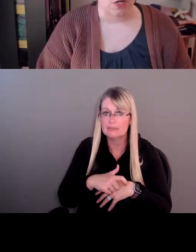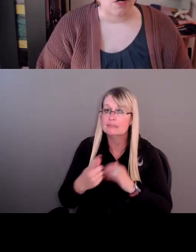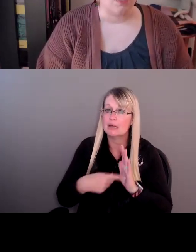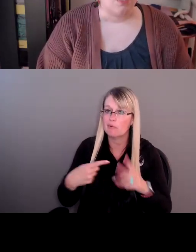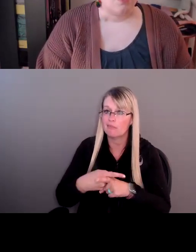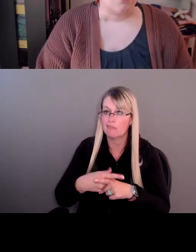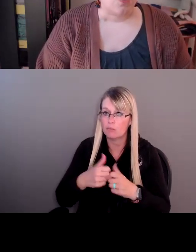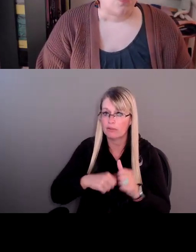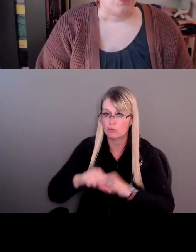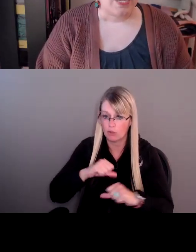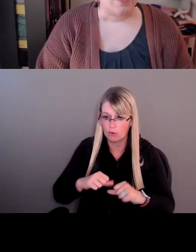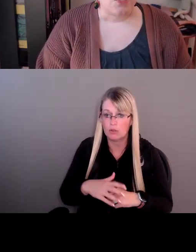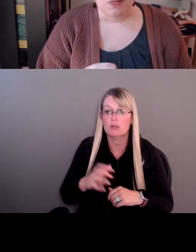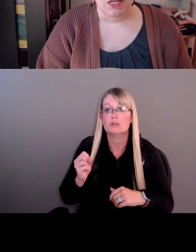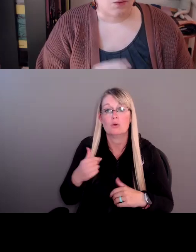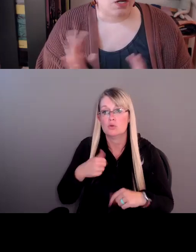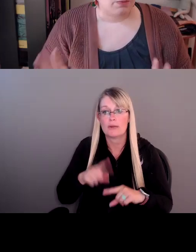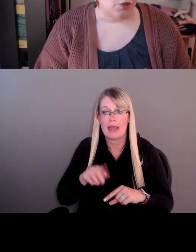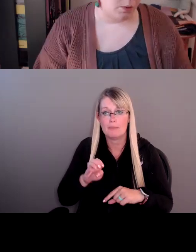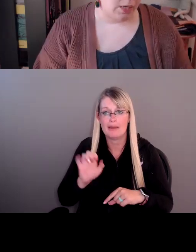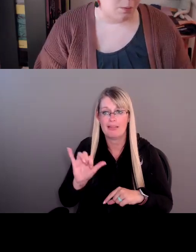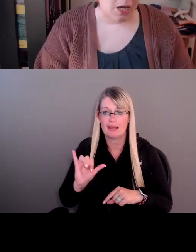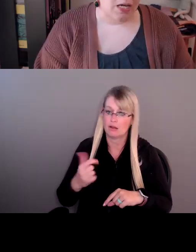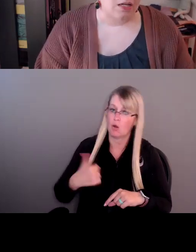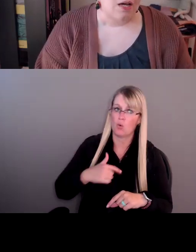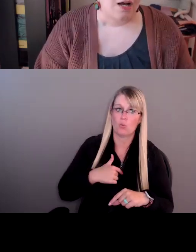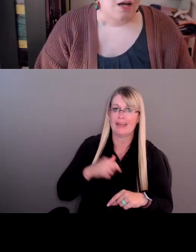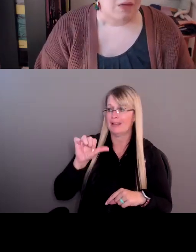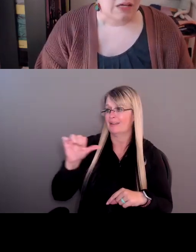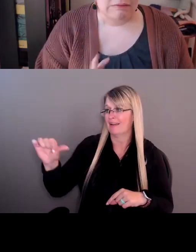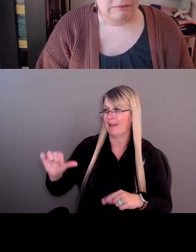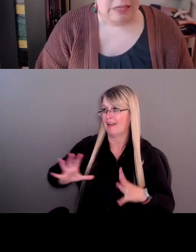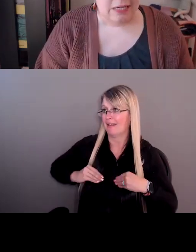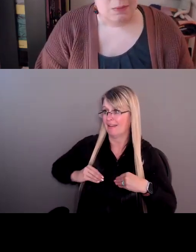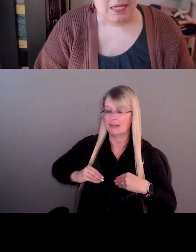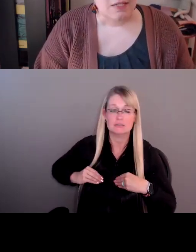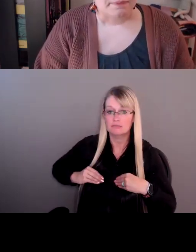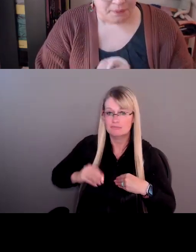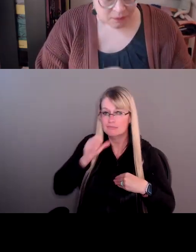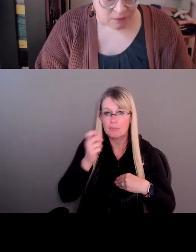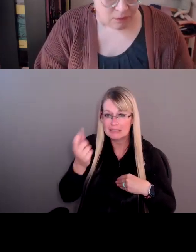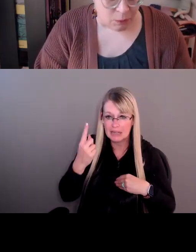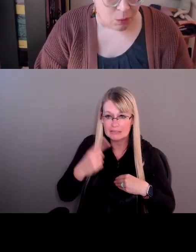other. So you can't just be like, we are going to be AAA compliant. That does not make sense. But